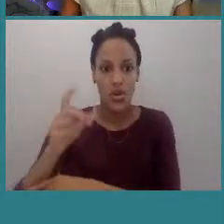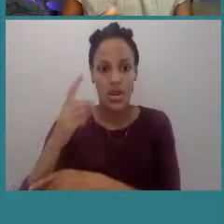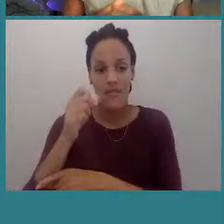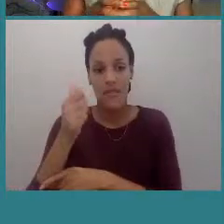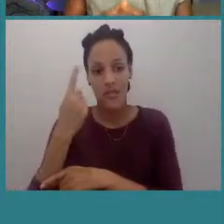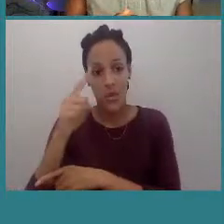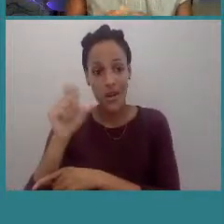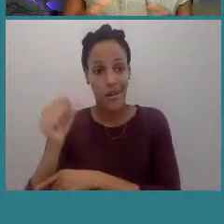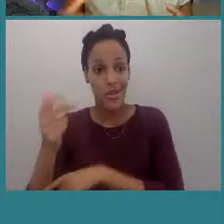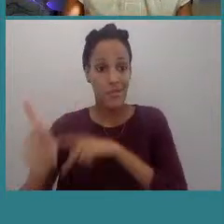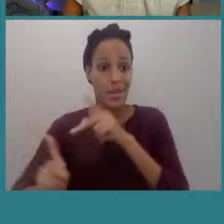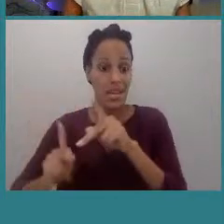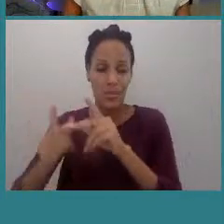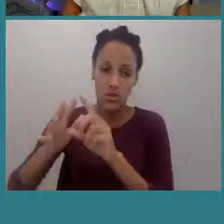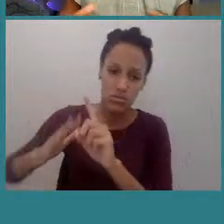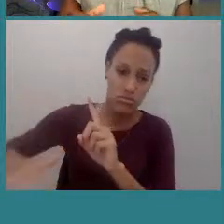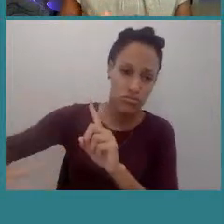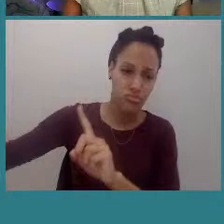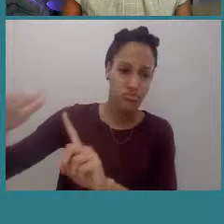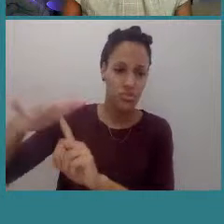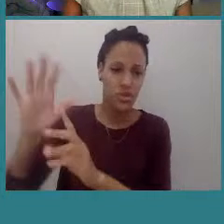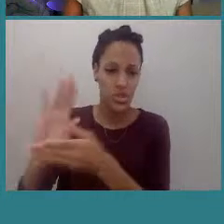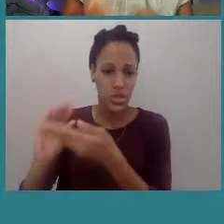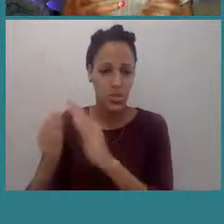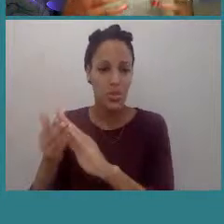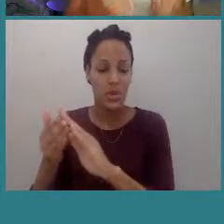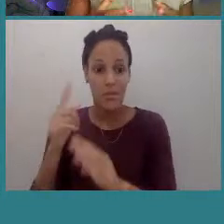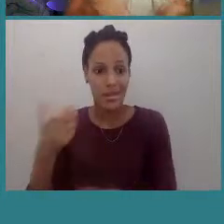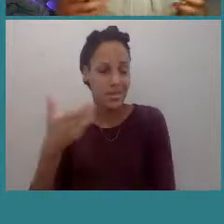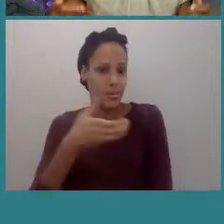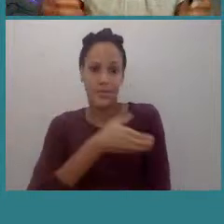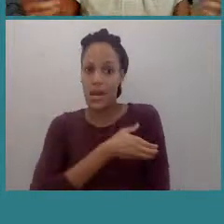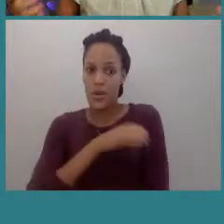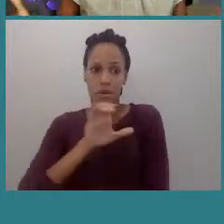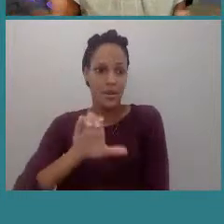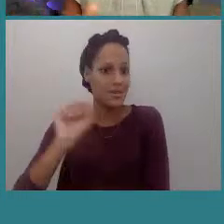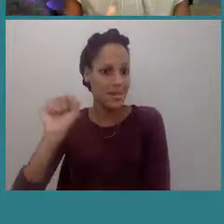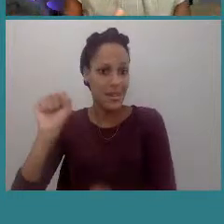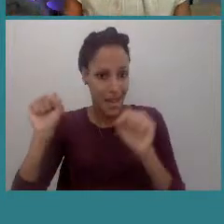because it's a very empowering framework if you're able to follow the steps I am going